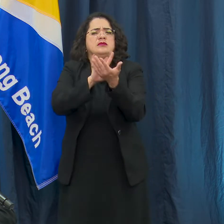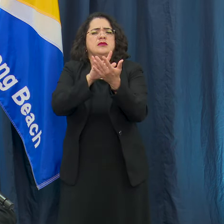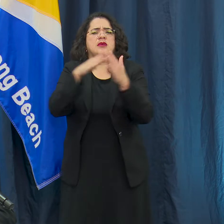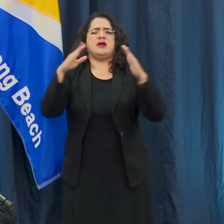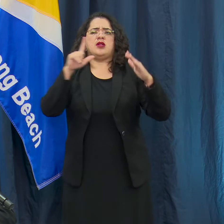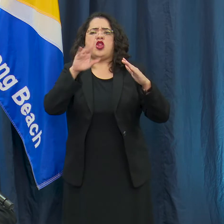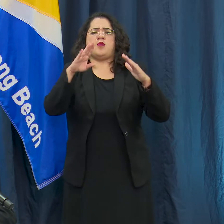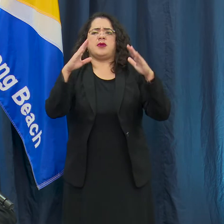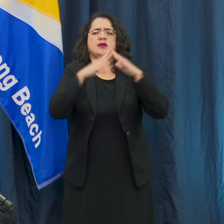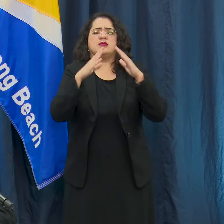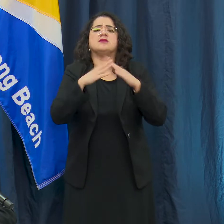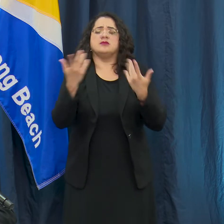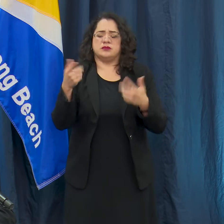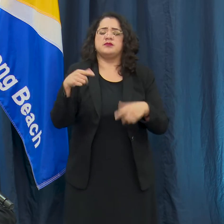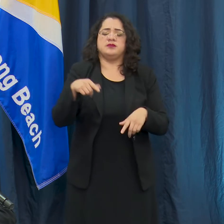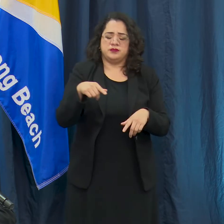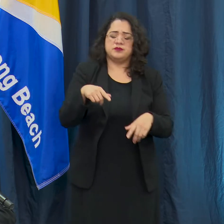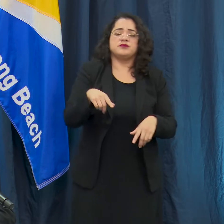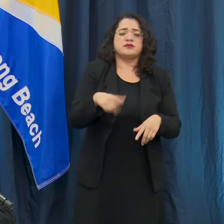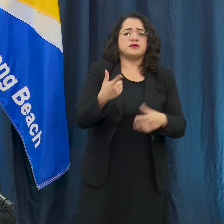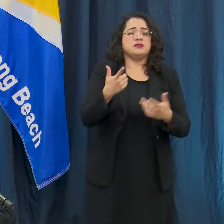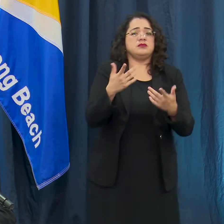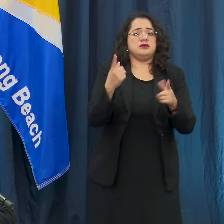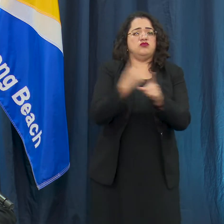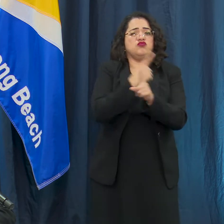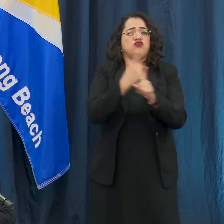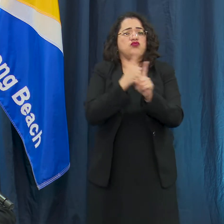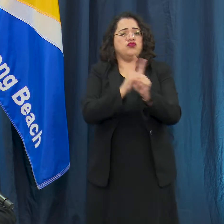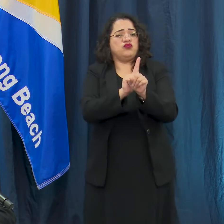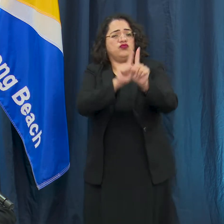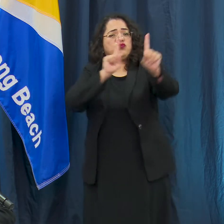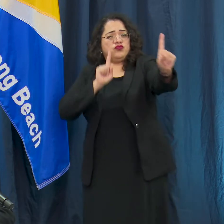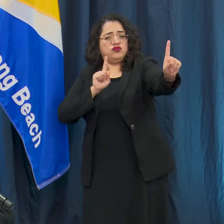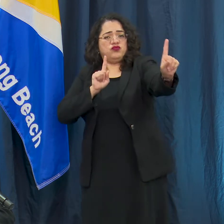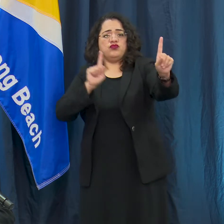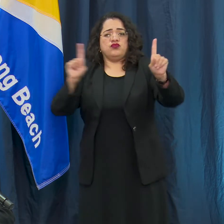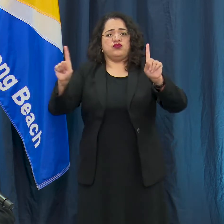with proper physical distancing measures and those visiting these trails should